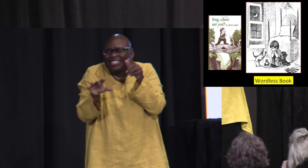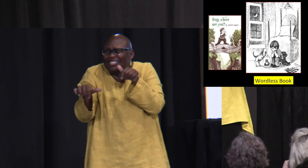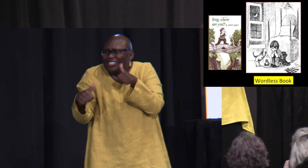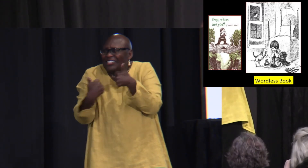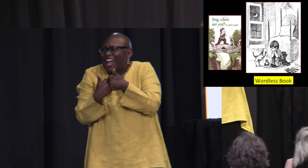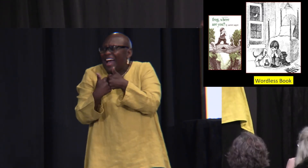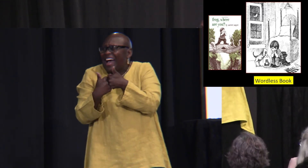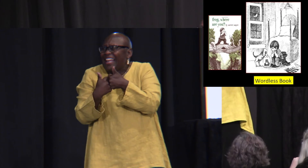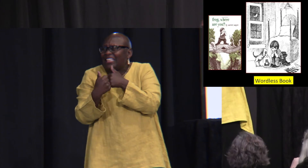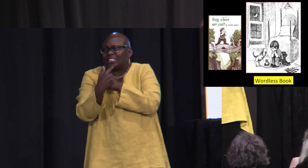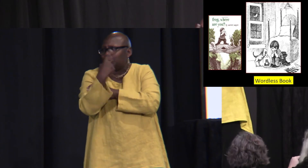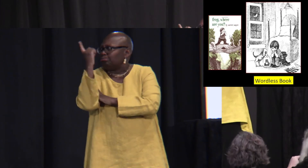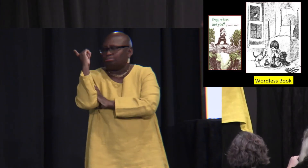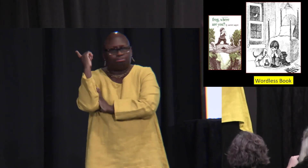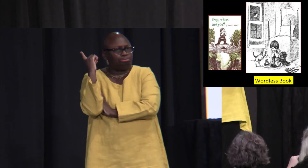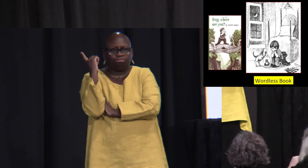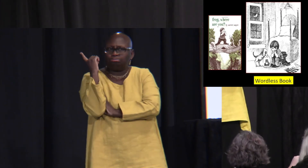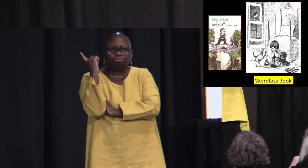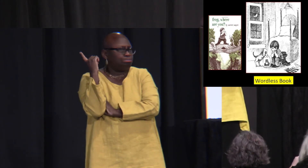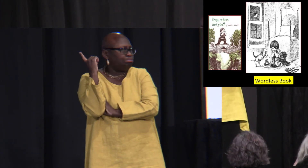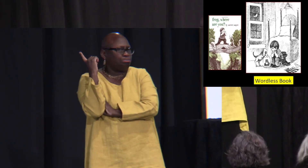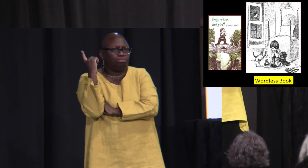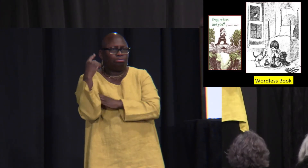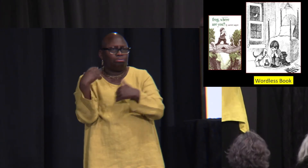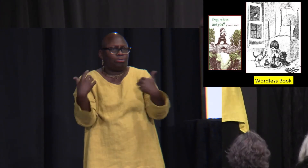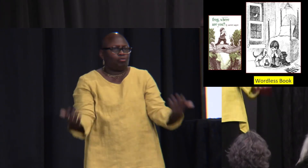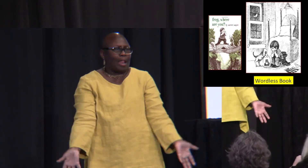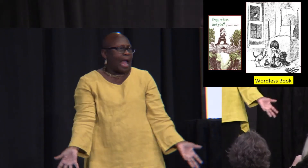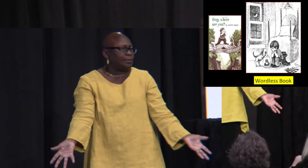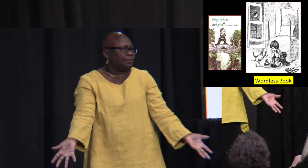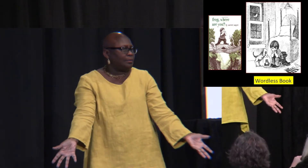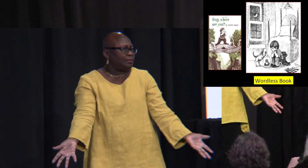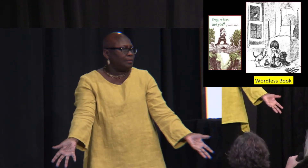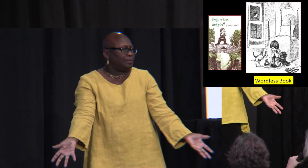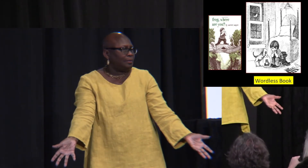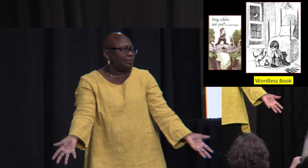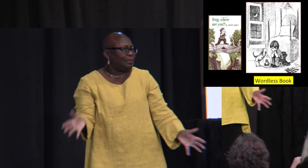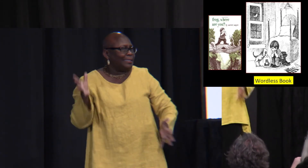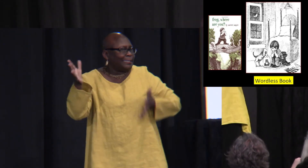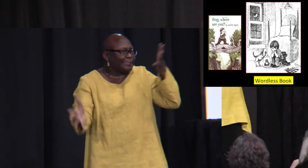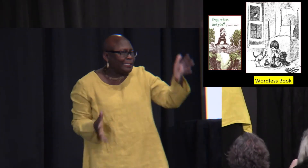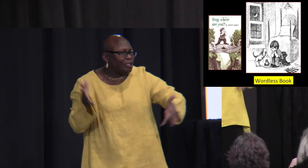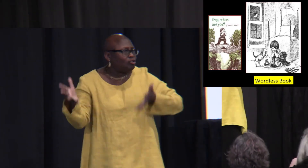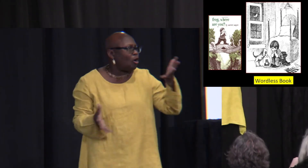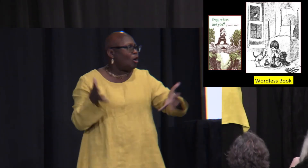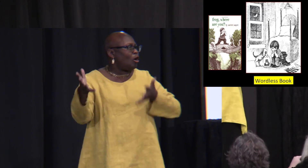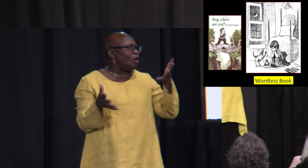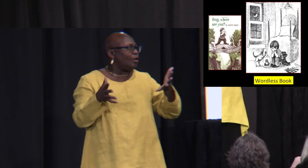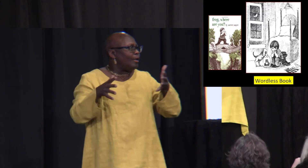I've had families try it last week and they all said they wish they